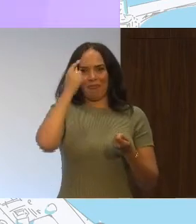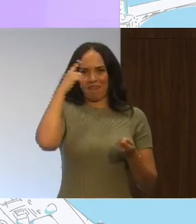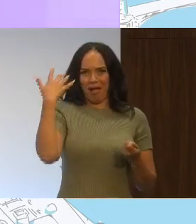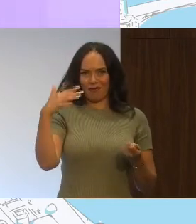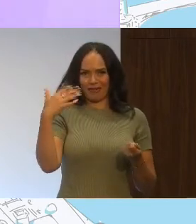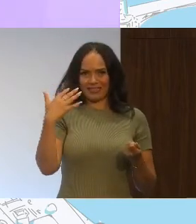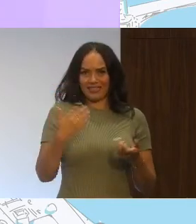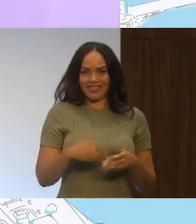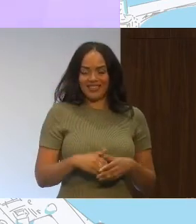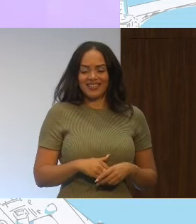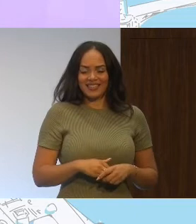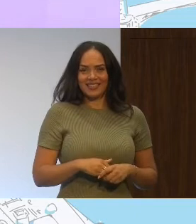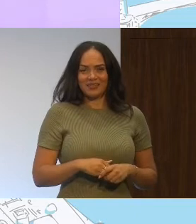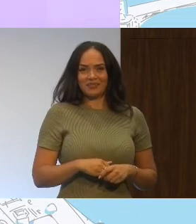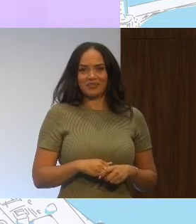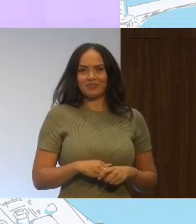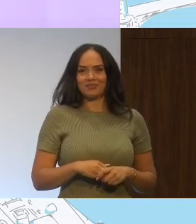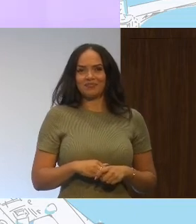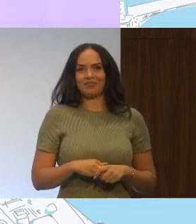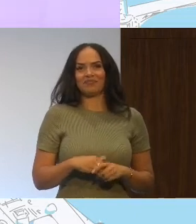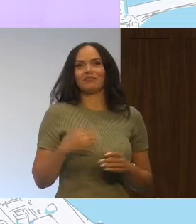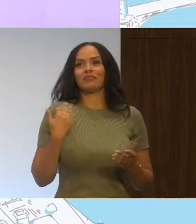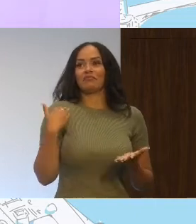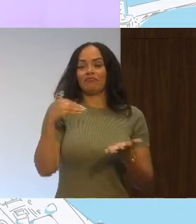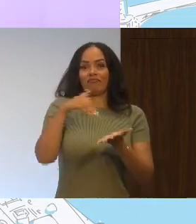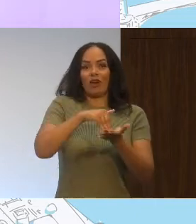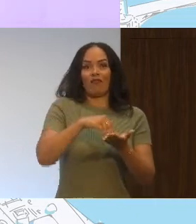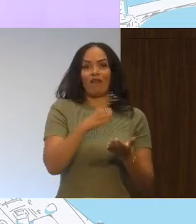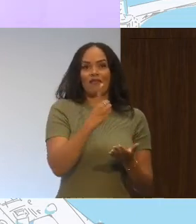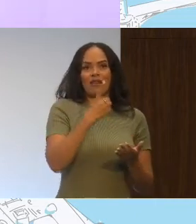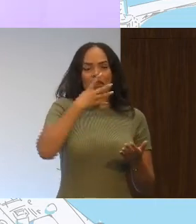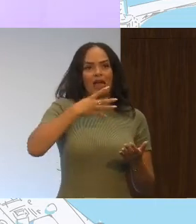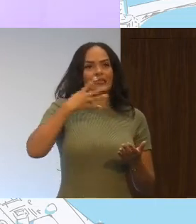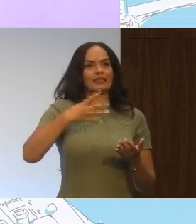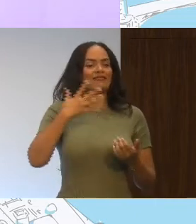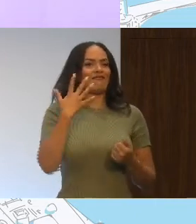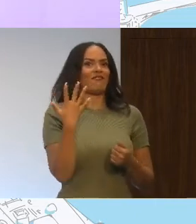Until somebody arrived in 1995 in the UK